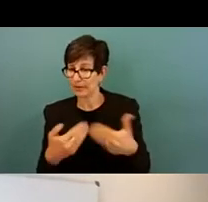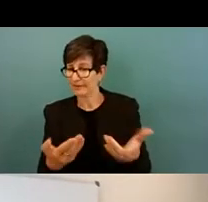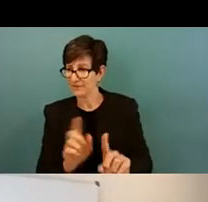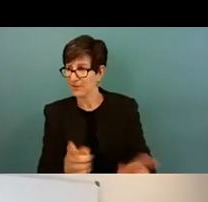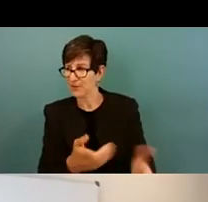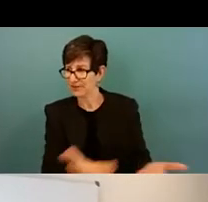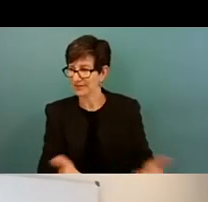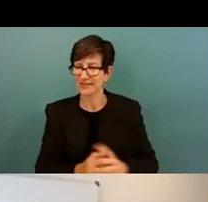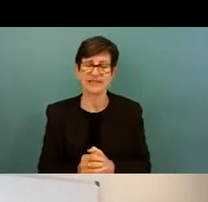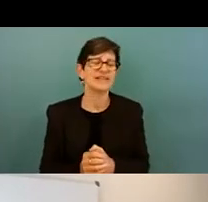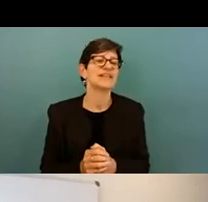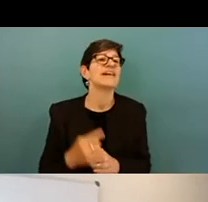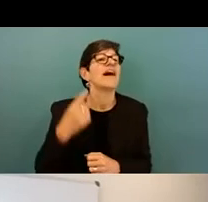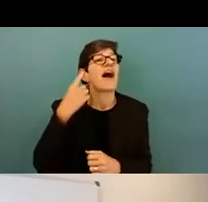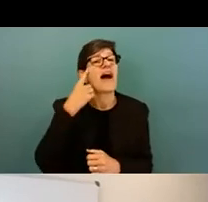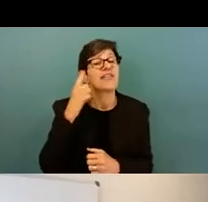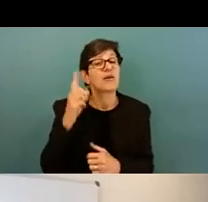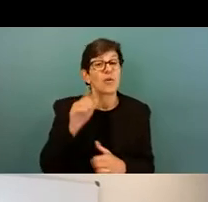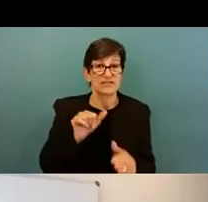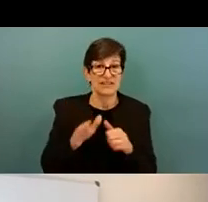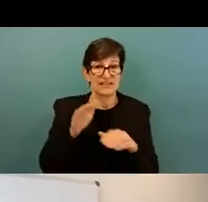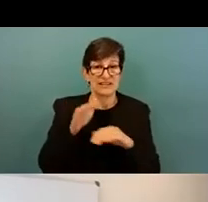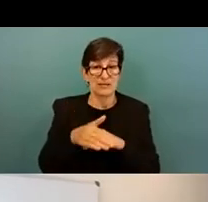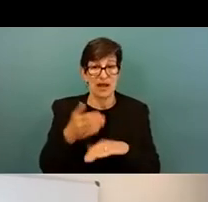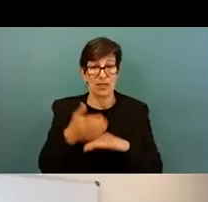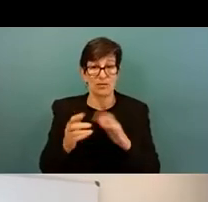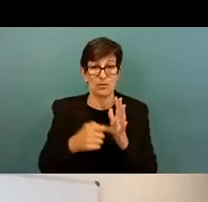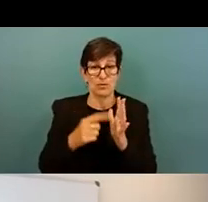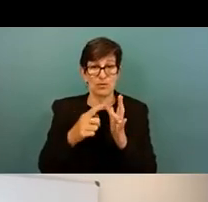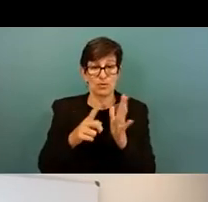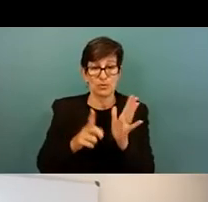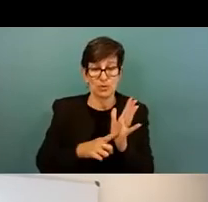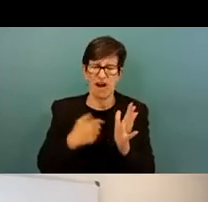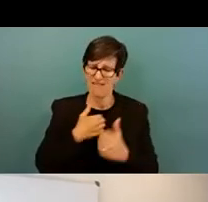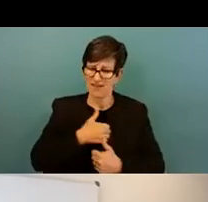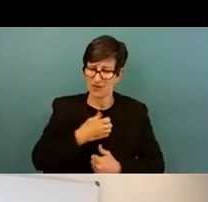I think what is fantastic about it, what I've really enjoyed is just being able to explore